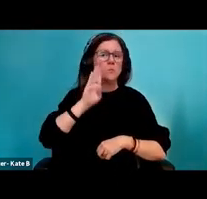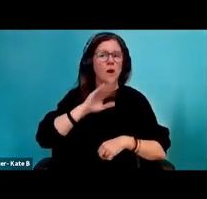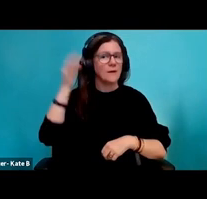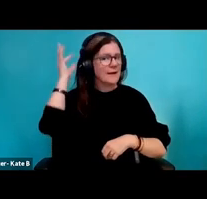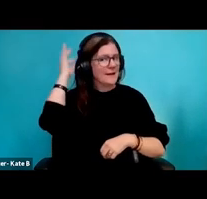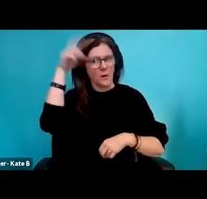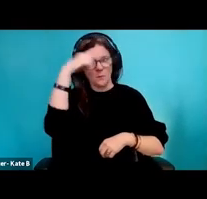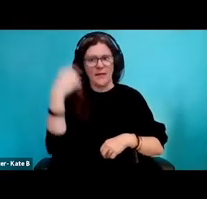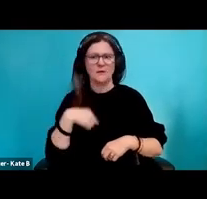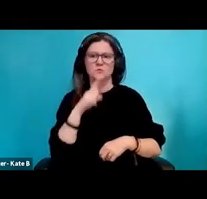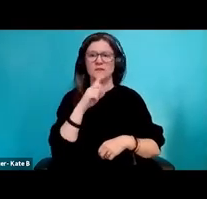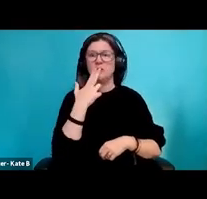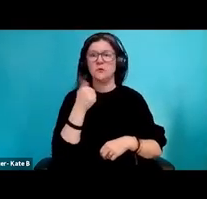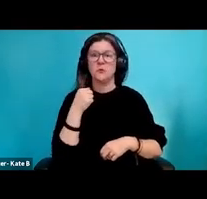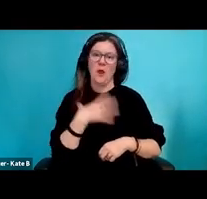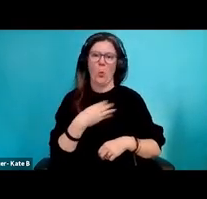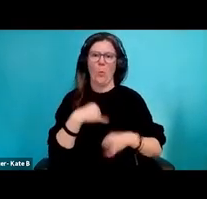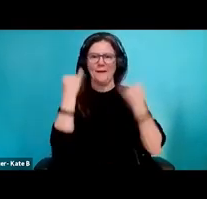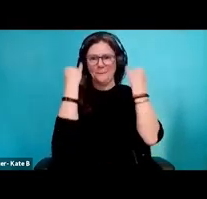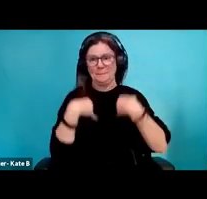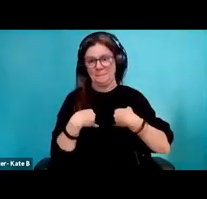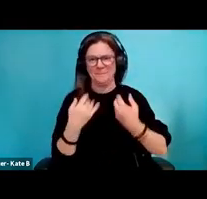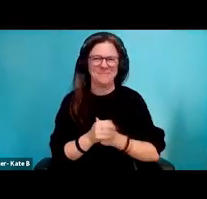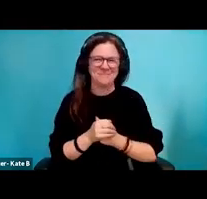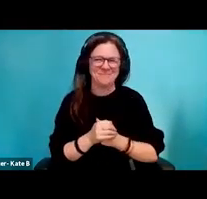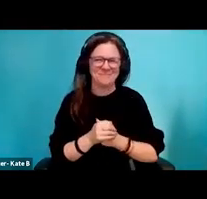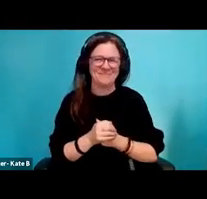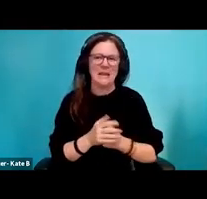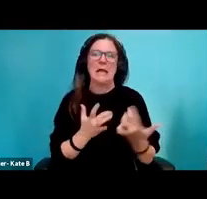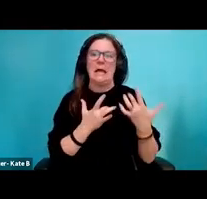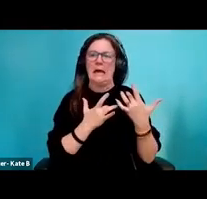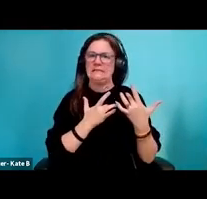some really cute white headphones. I tend to wear a lot of different hats, as you heard